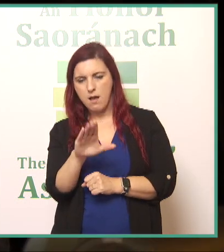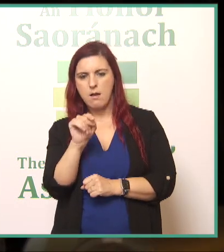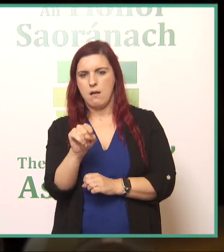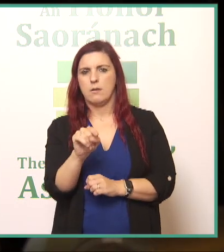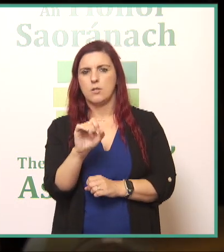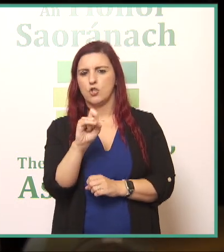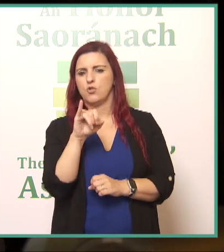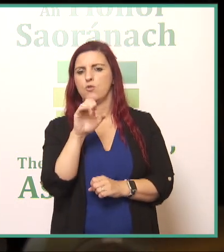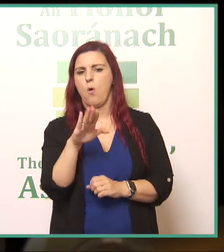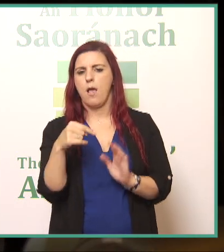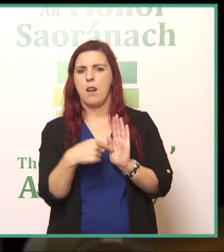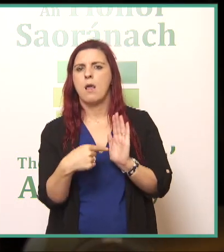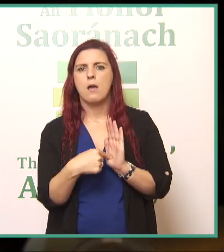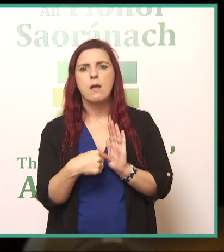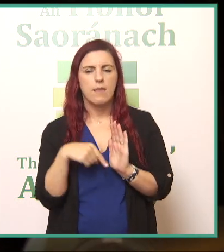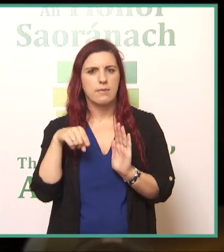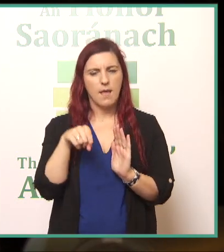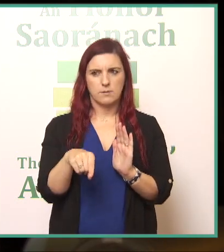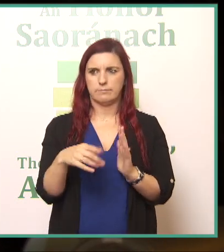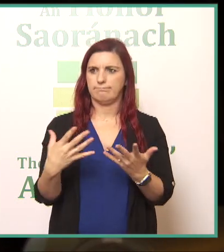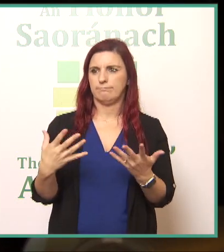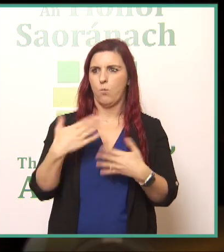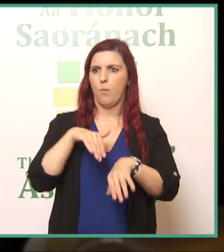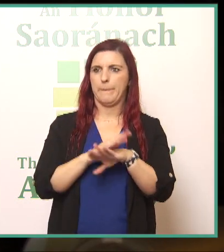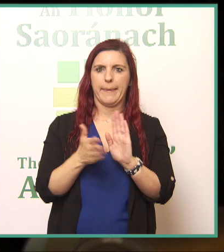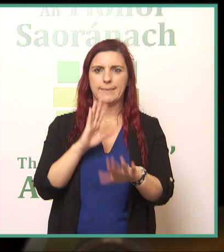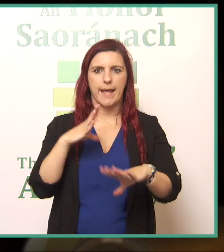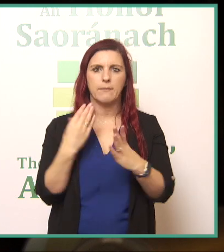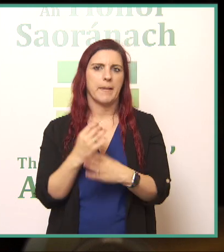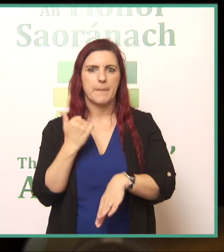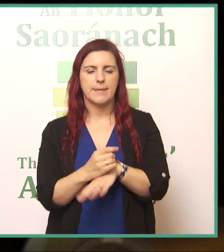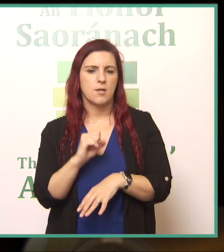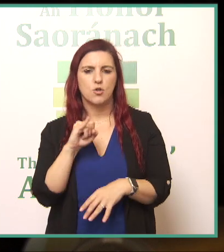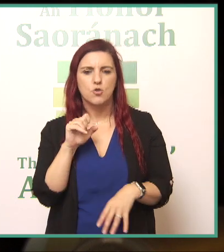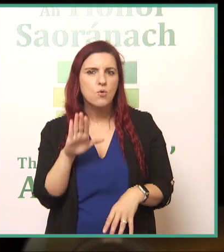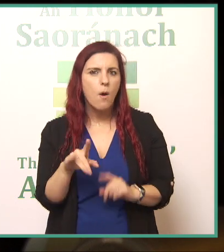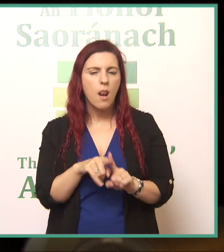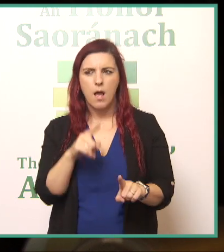know is the substratum which we build everything and we are completely dependent on healthy soils